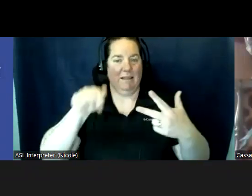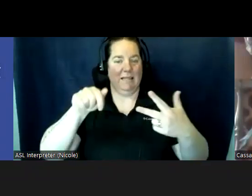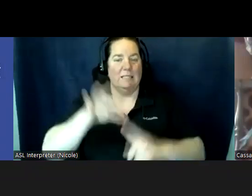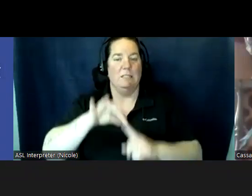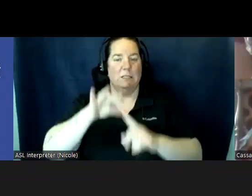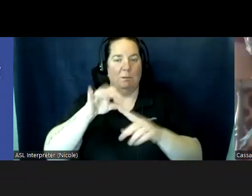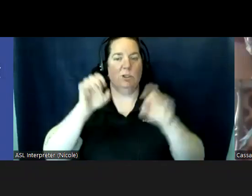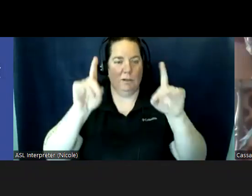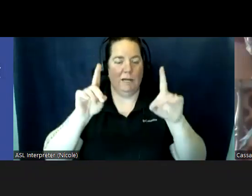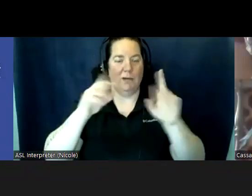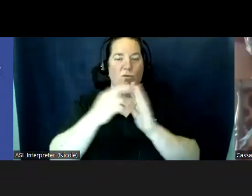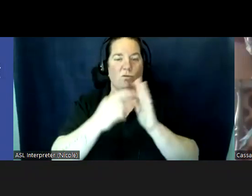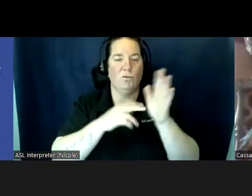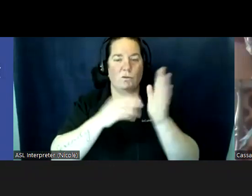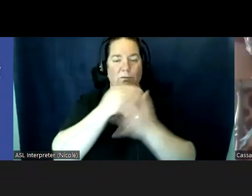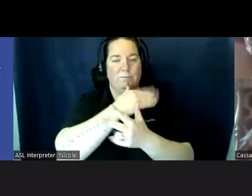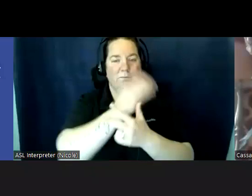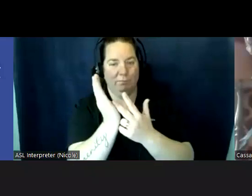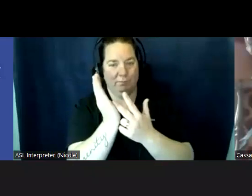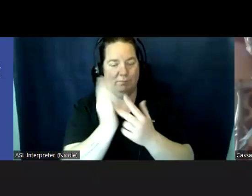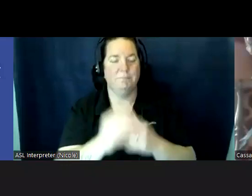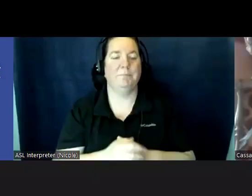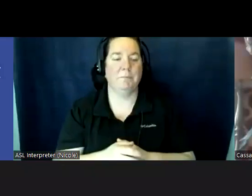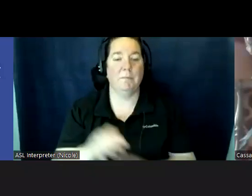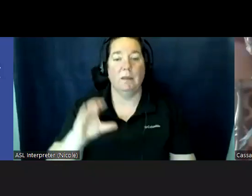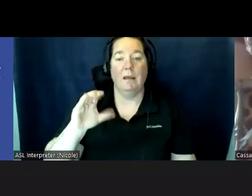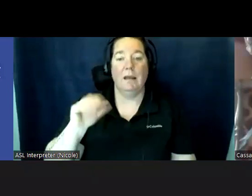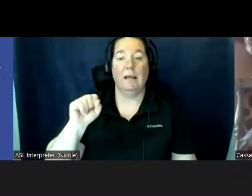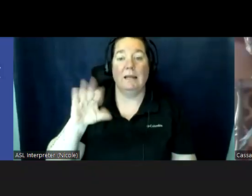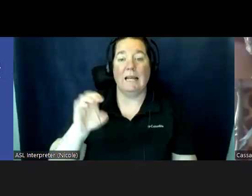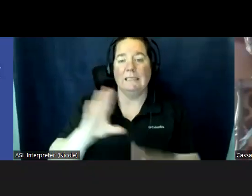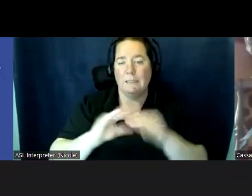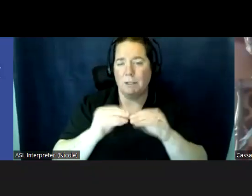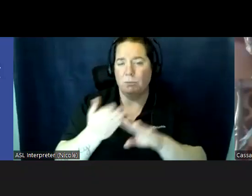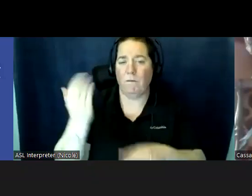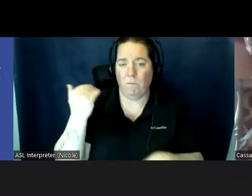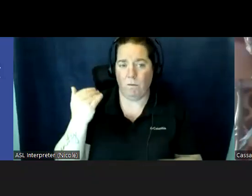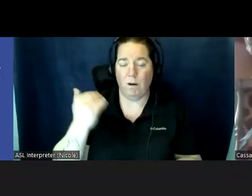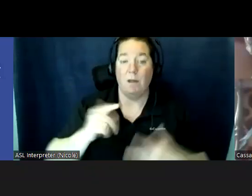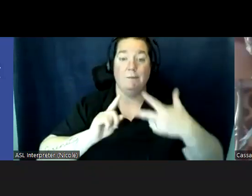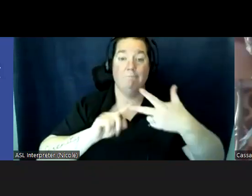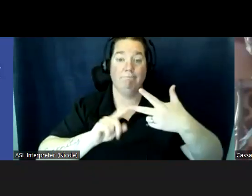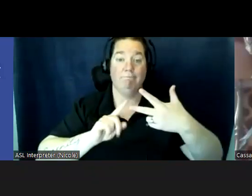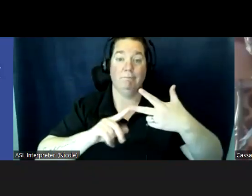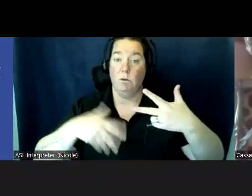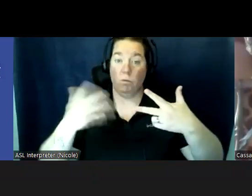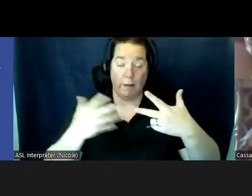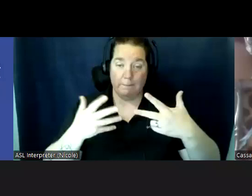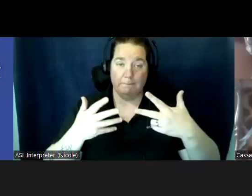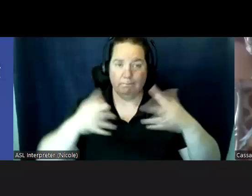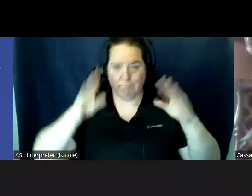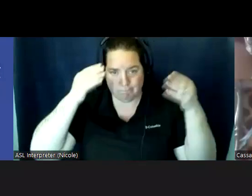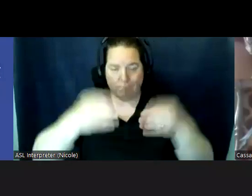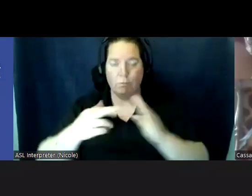Series. As Cassie mentioned earlier on the 3rd session will concentrate on the rule changes in